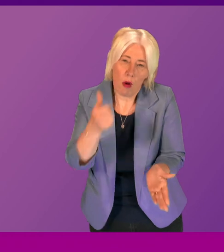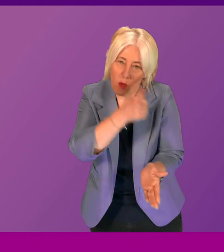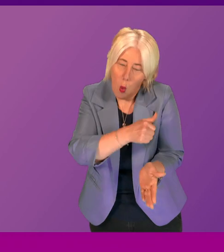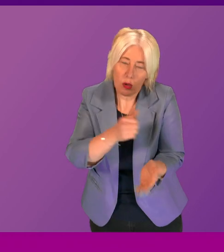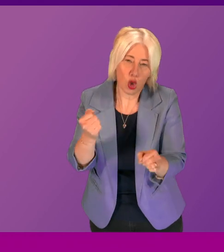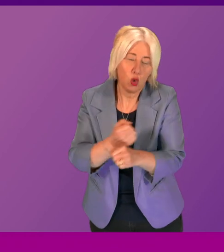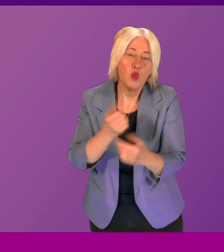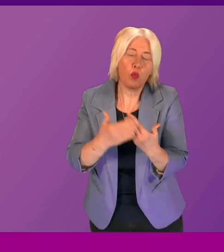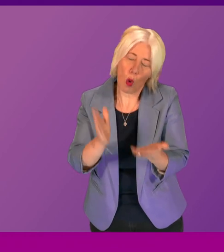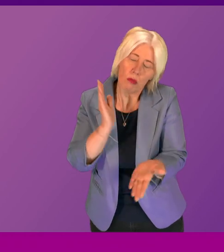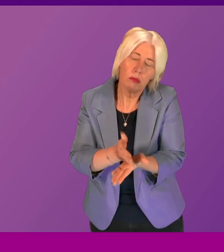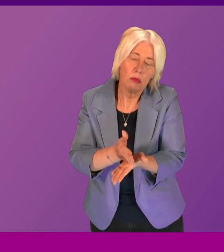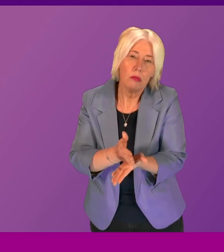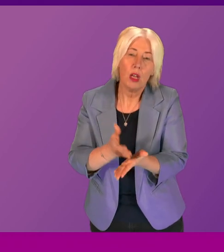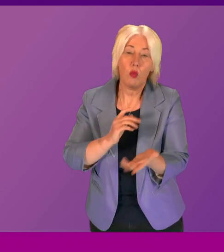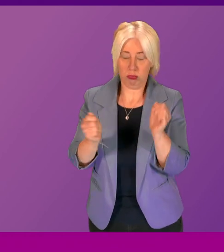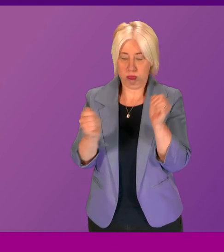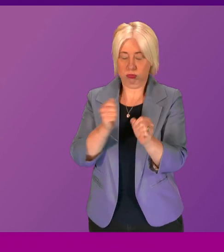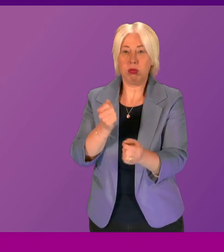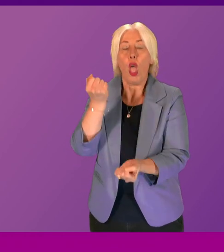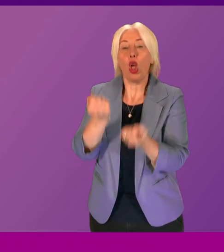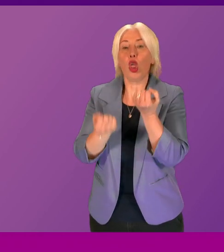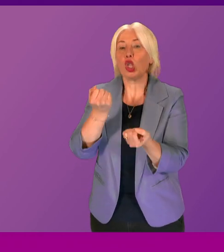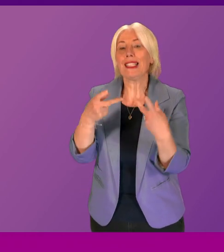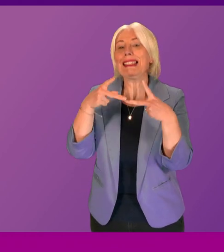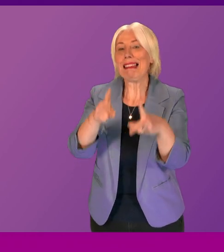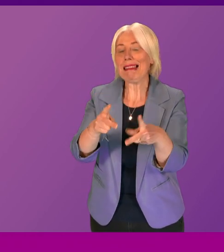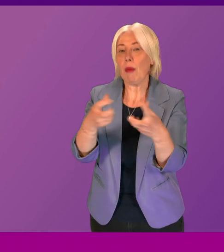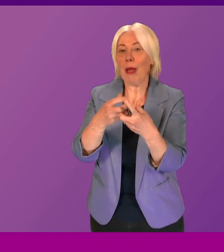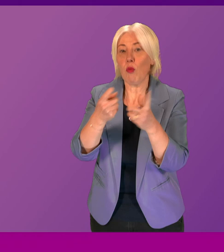We also want to transform how our justice system responds to sexual violence to ensure